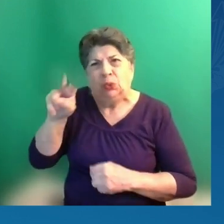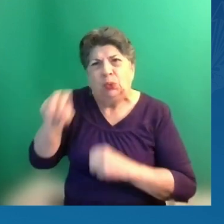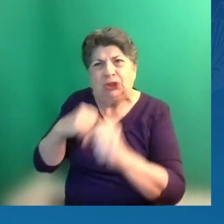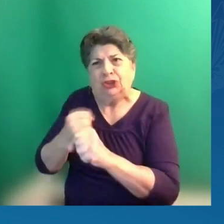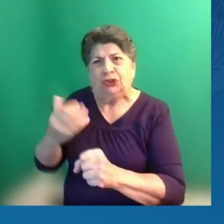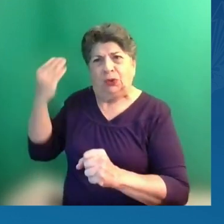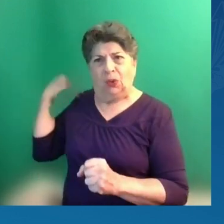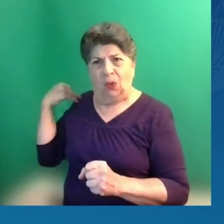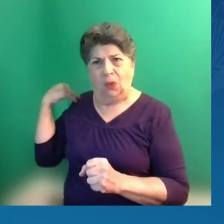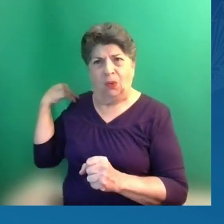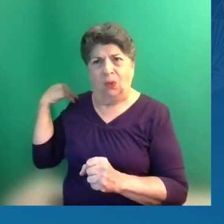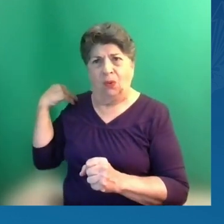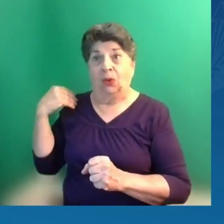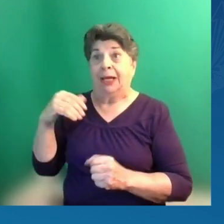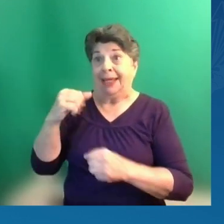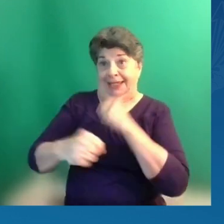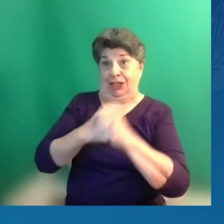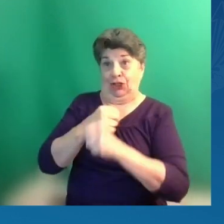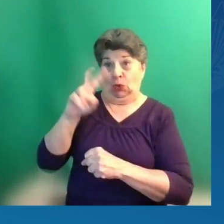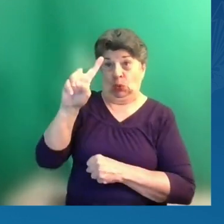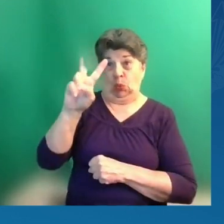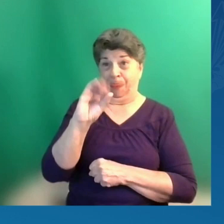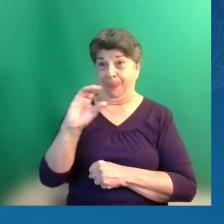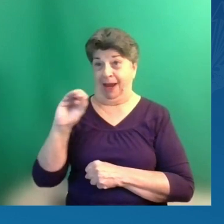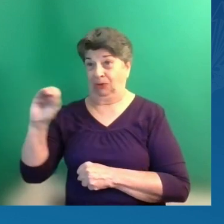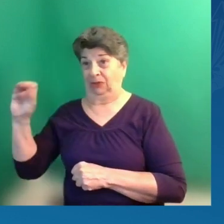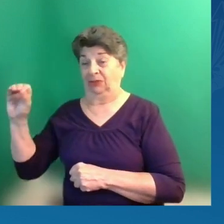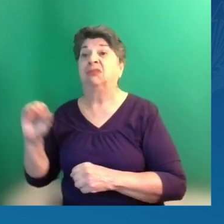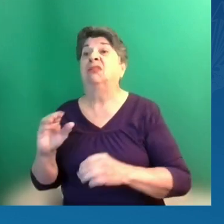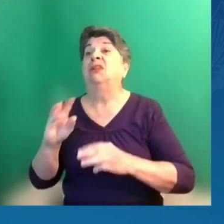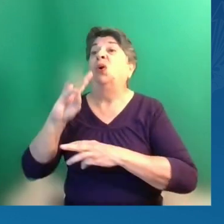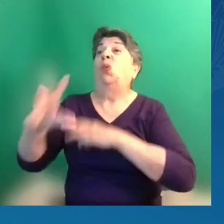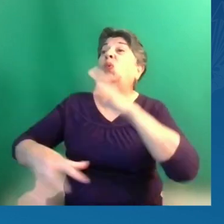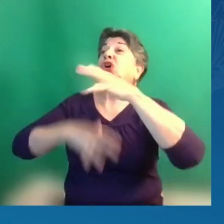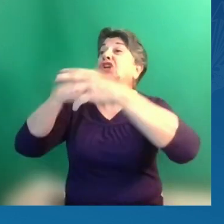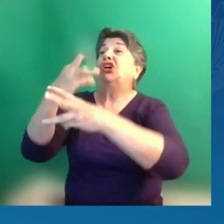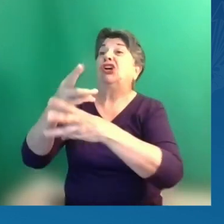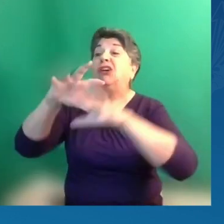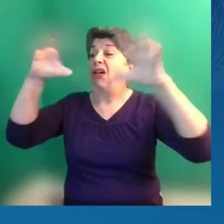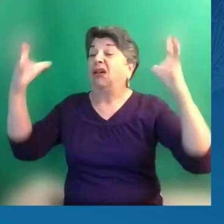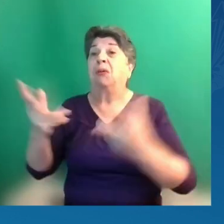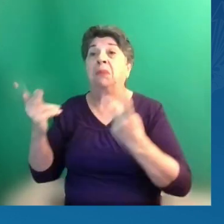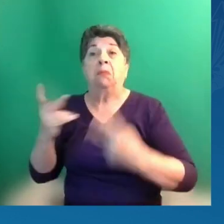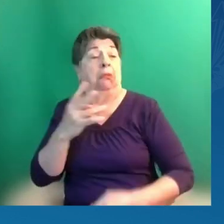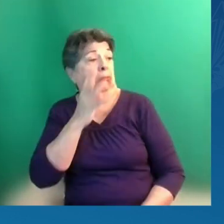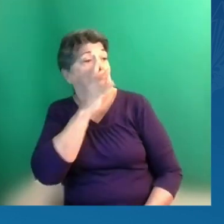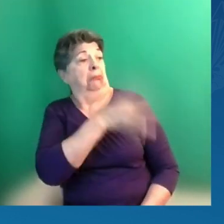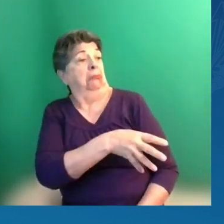was not seriously prioritizing water security. Secretary Albright always had foresight.